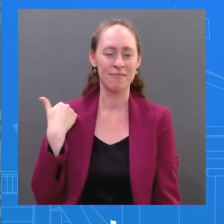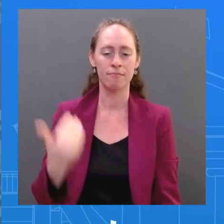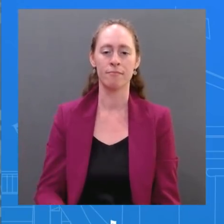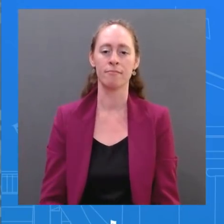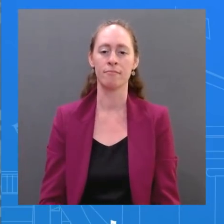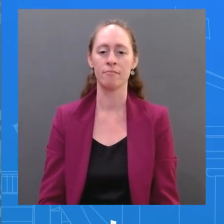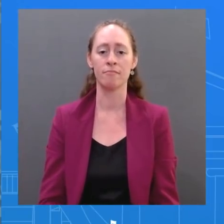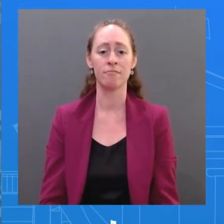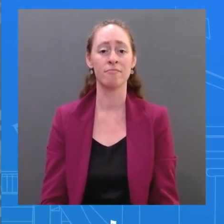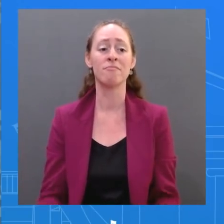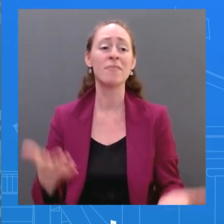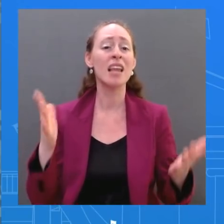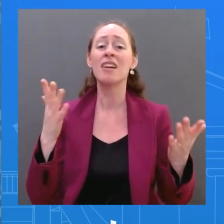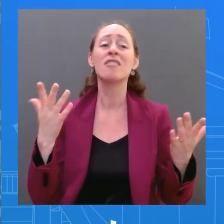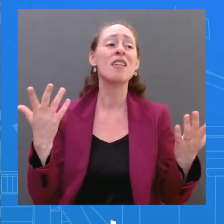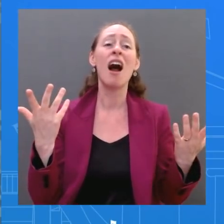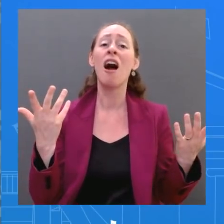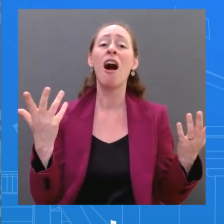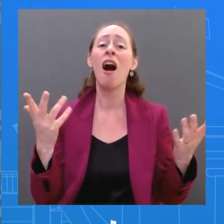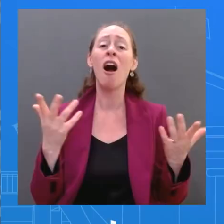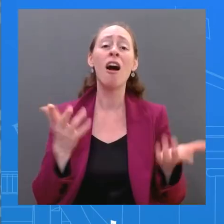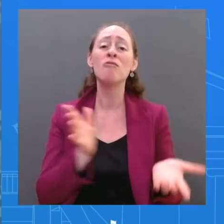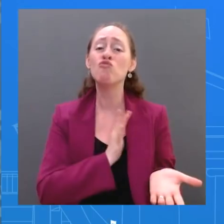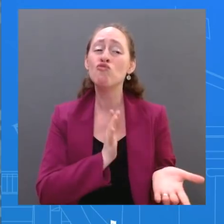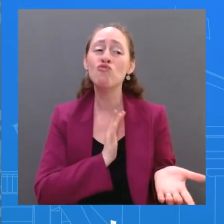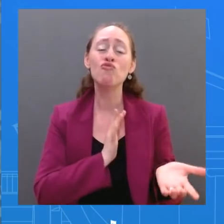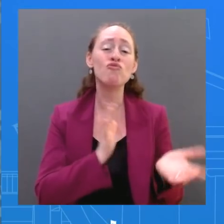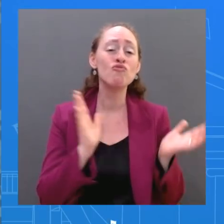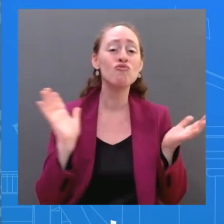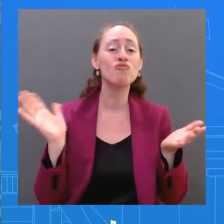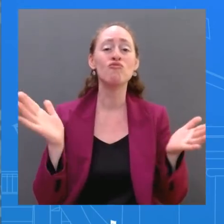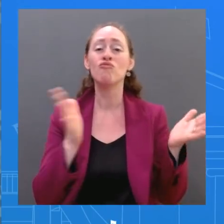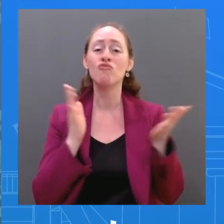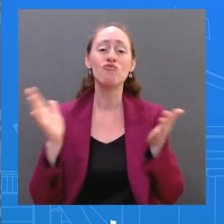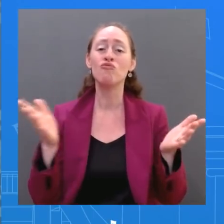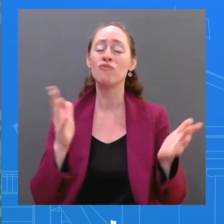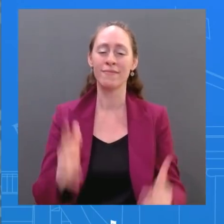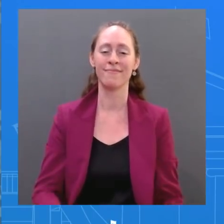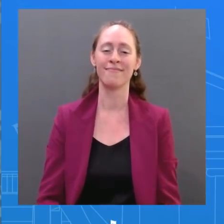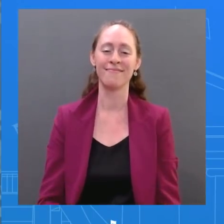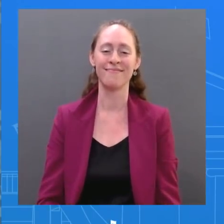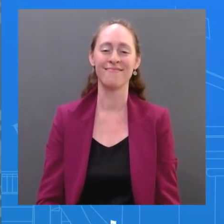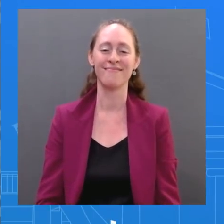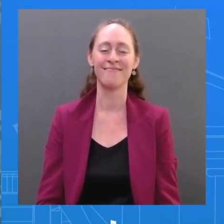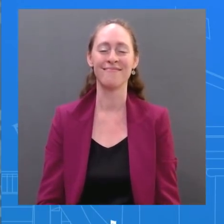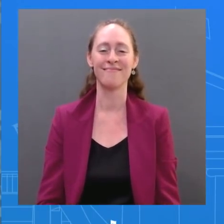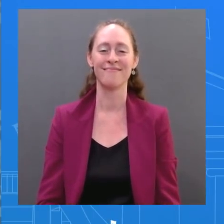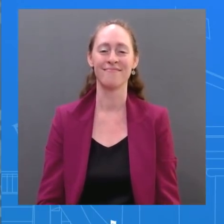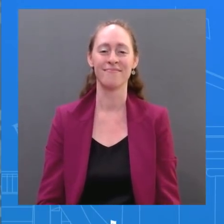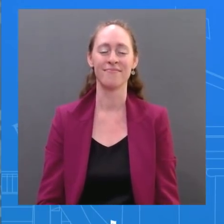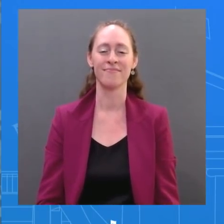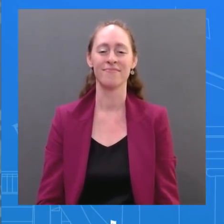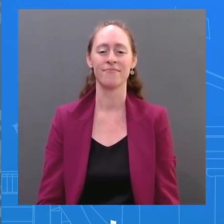And they have, you know, reaffirmed their commitment to, you know, agenda that matters to both --